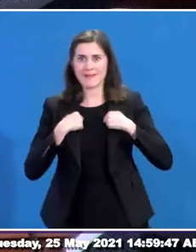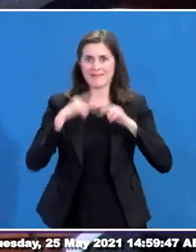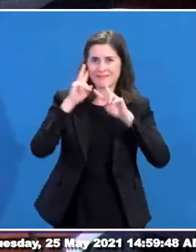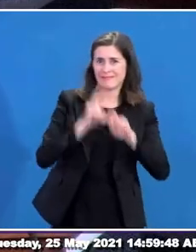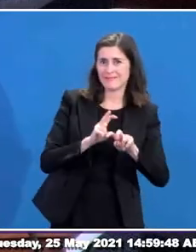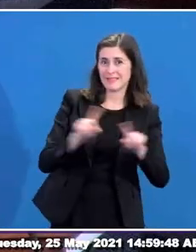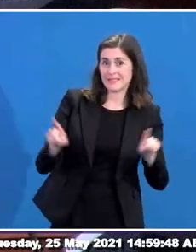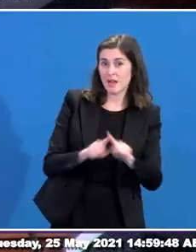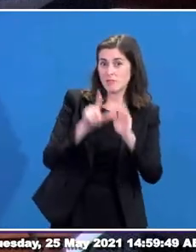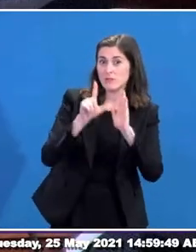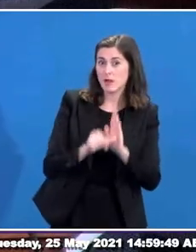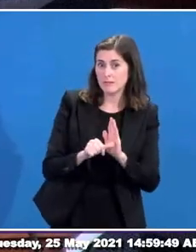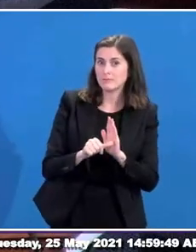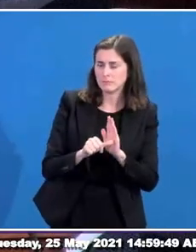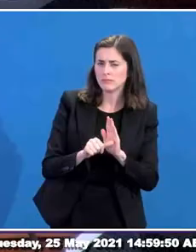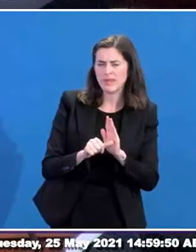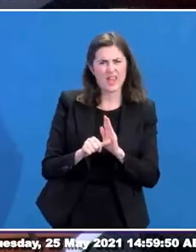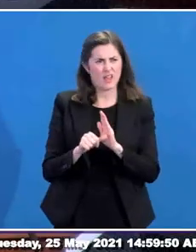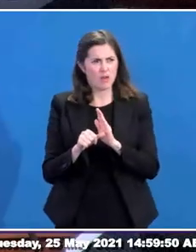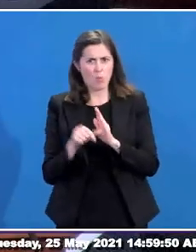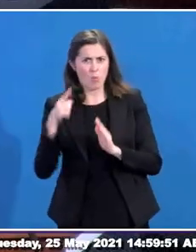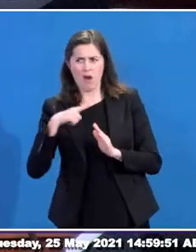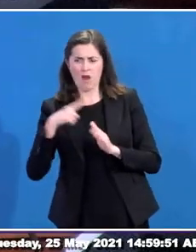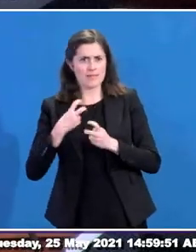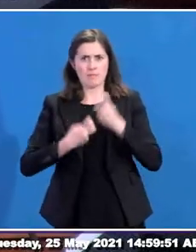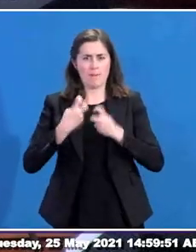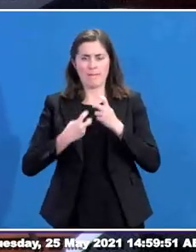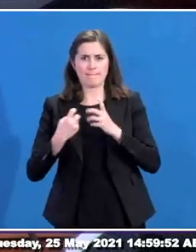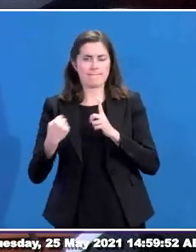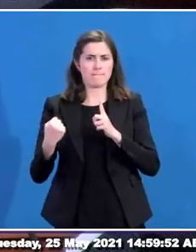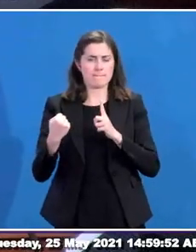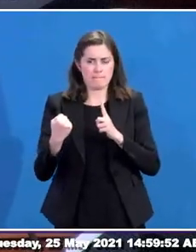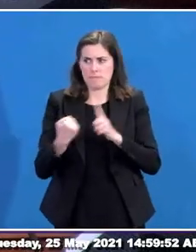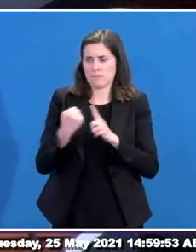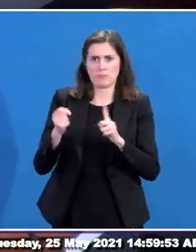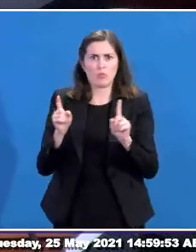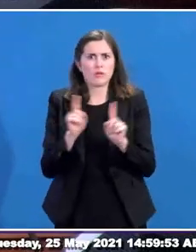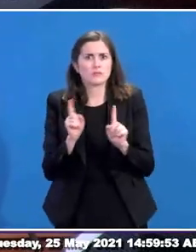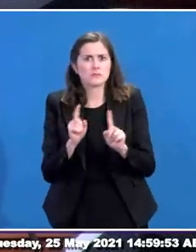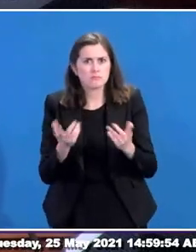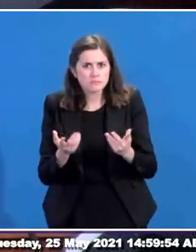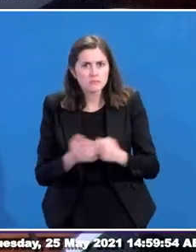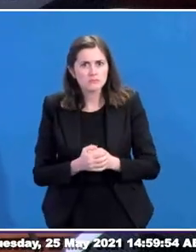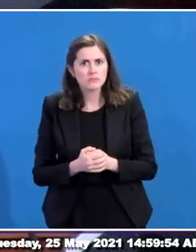So what impact did that have on what you investigated and also how you did the investigation?